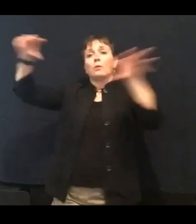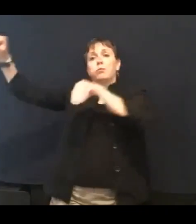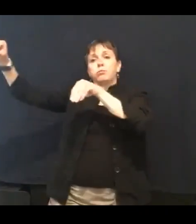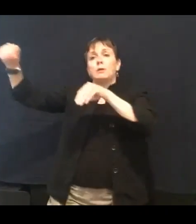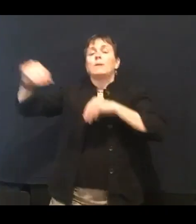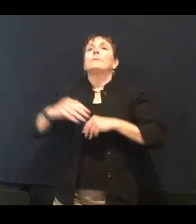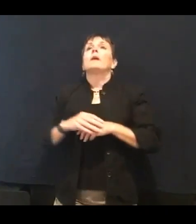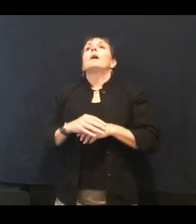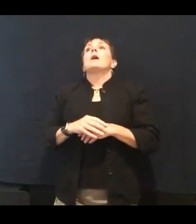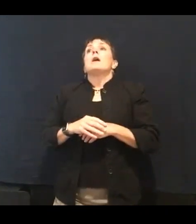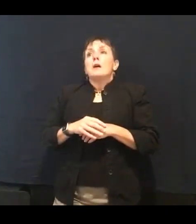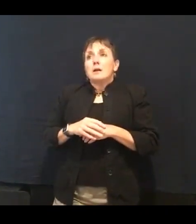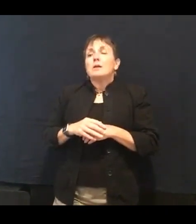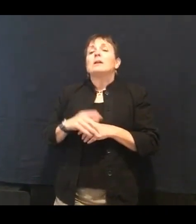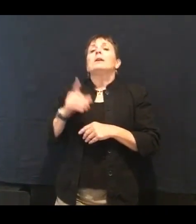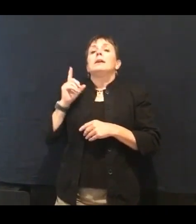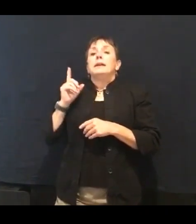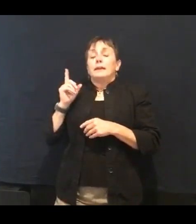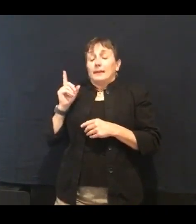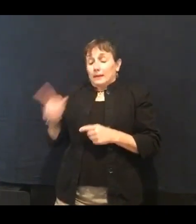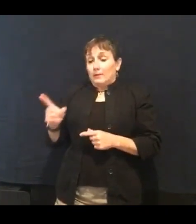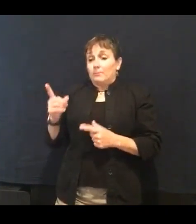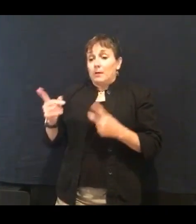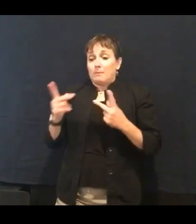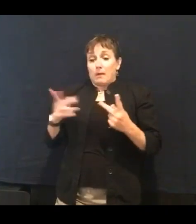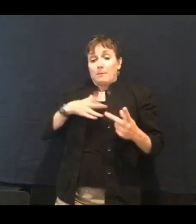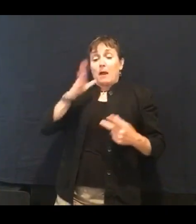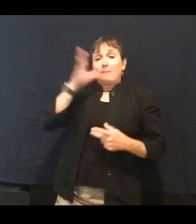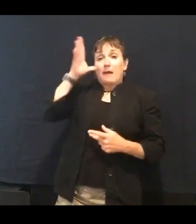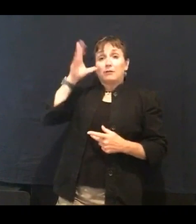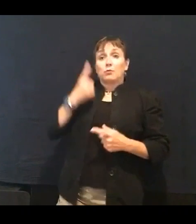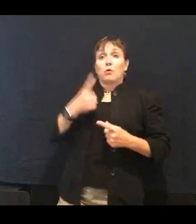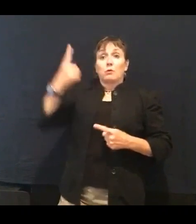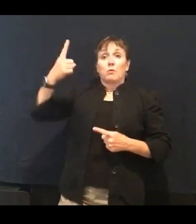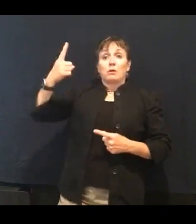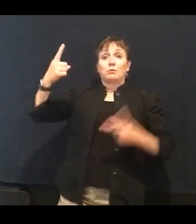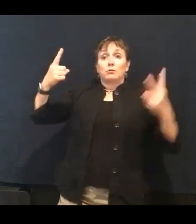in the room unable to identify the number of fingers my parents were holding up, it was